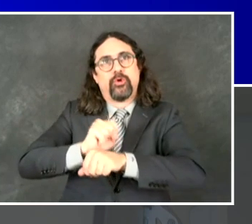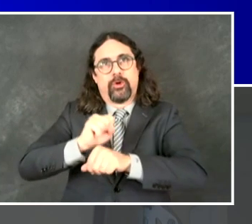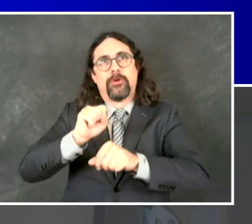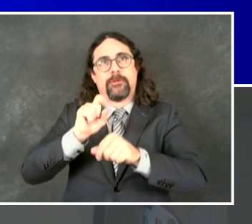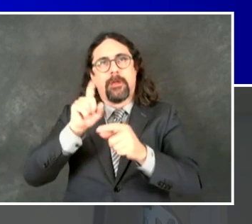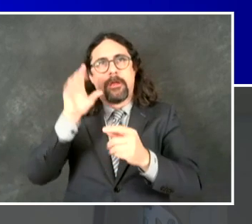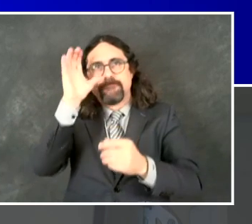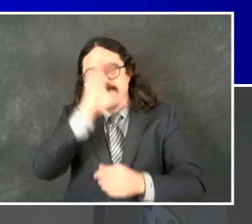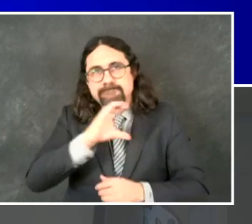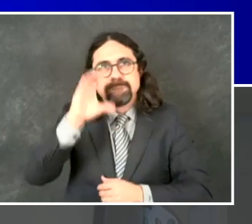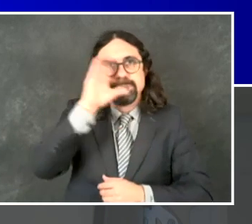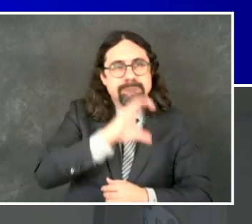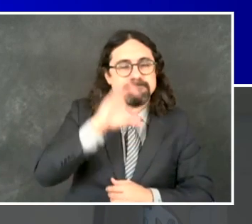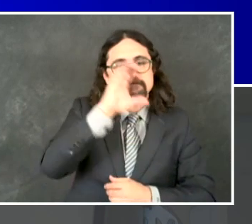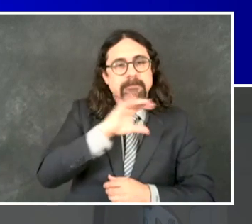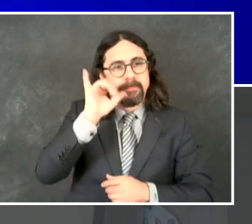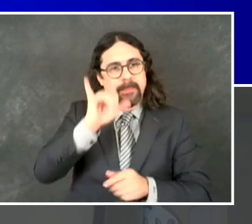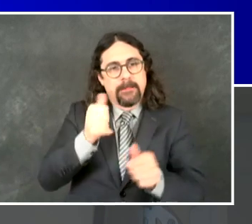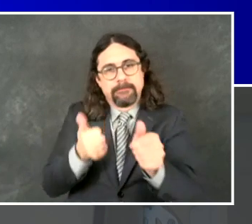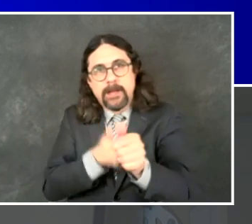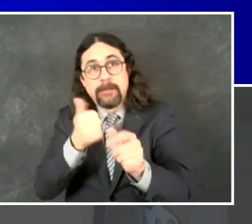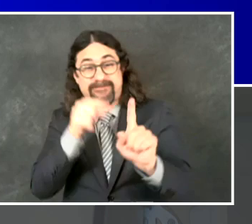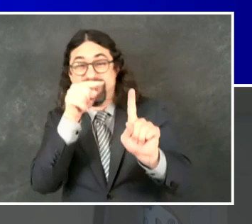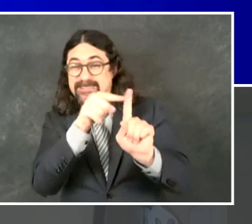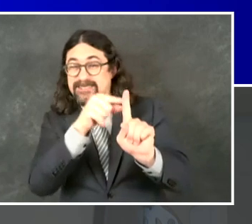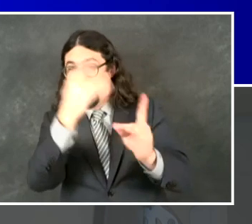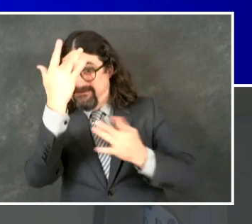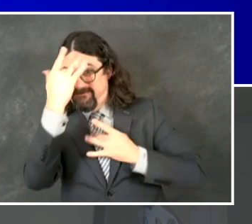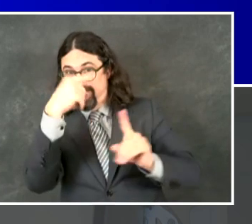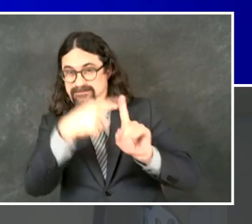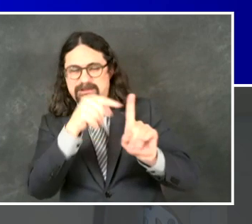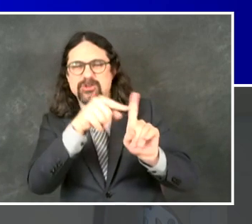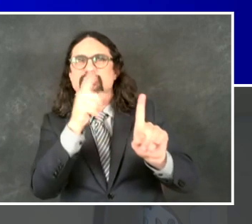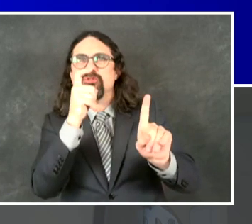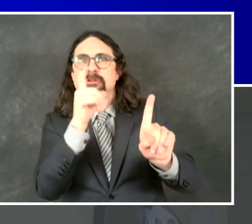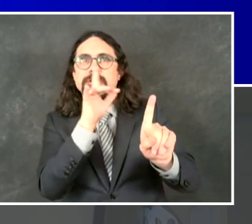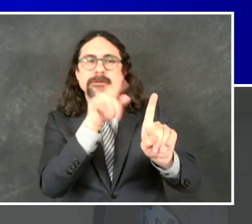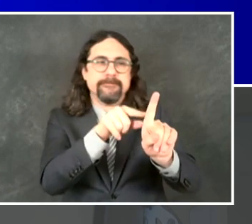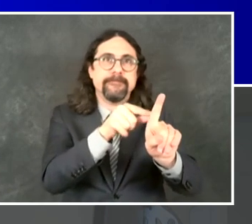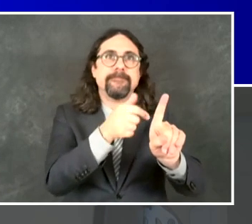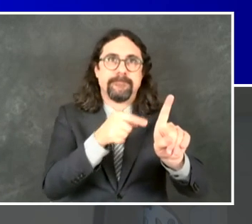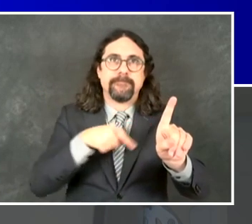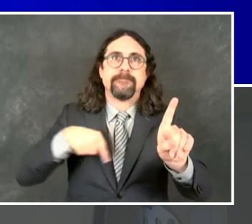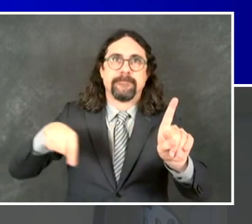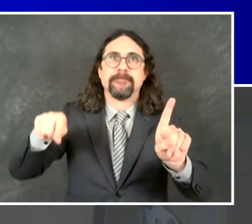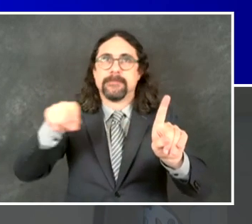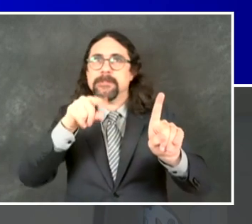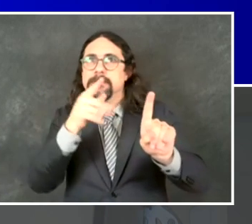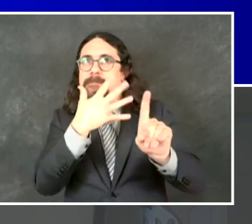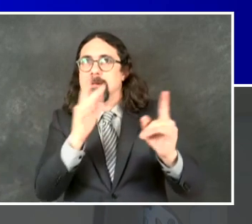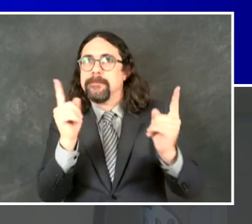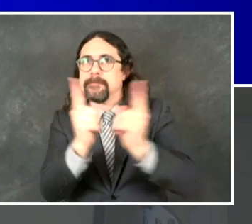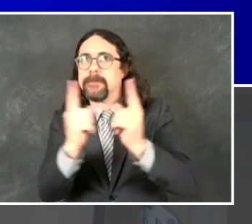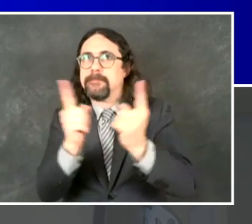FOR TALENTED EXPERIENCED HEALTH WORKERS. ANYONE OUT THERE, LISTEN TO ME NOW. WATCHING THIS OR